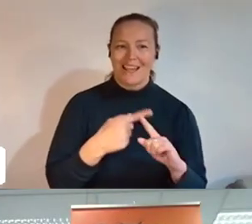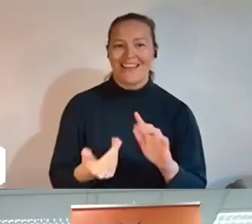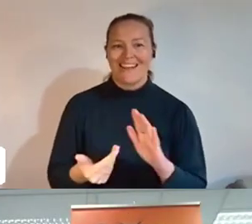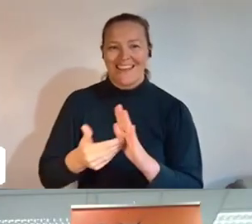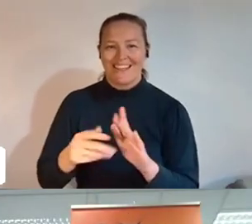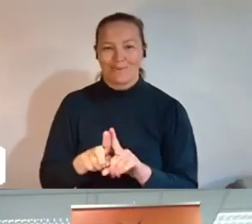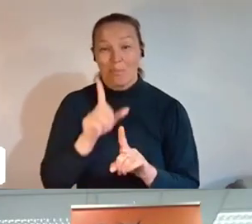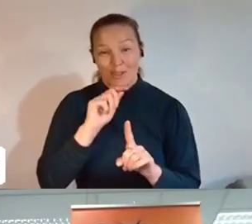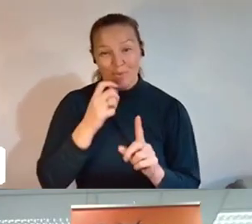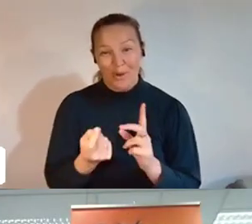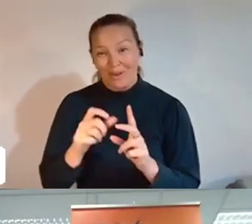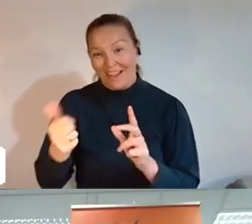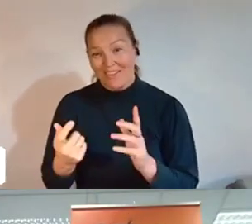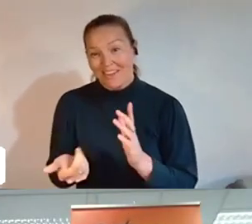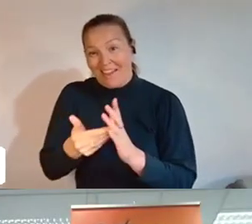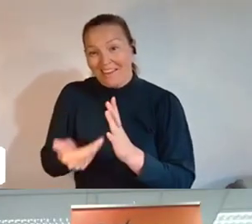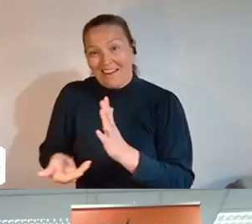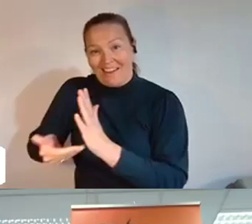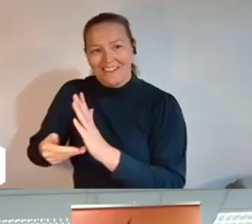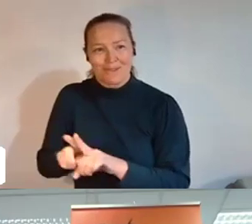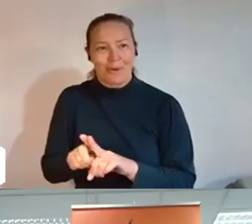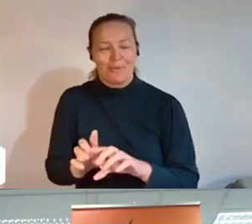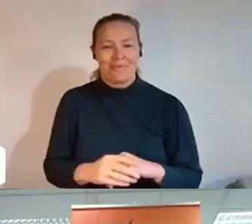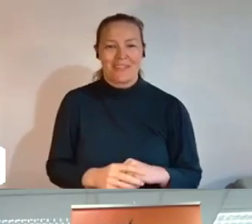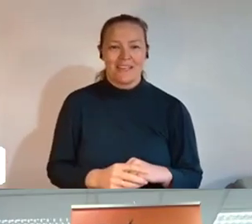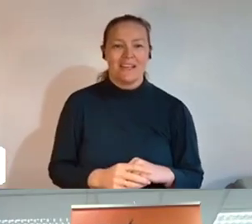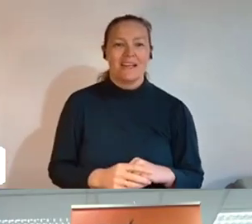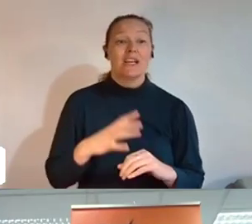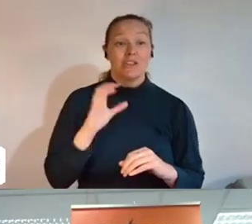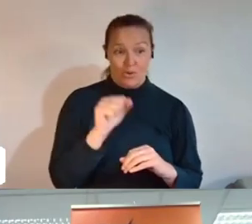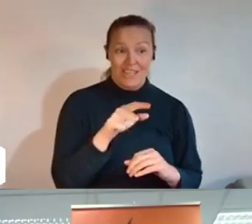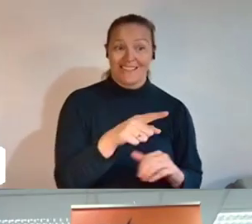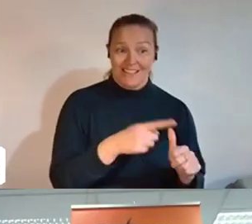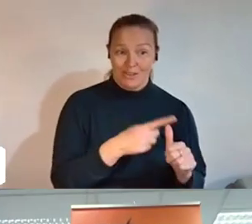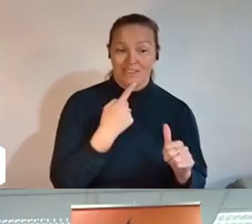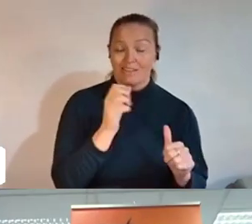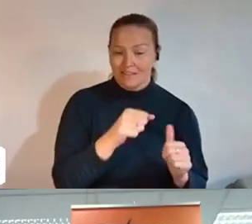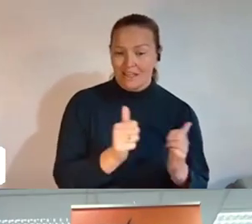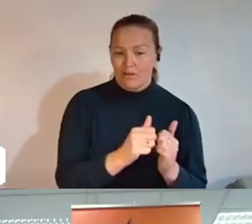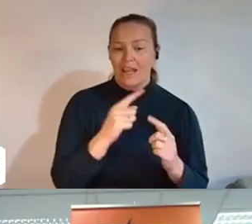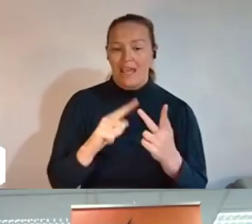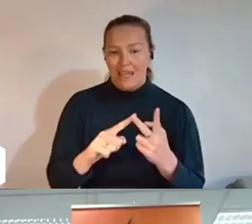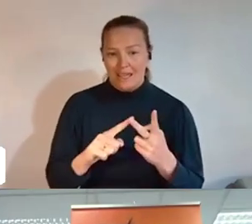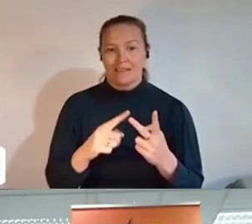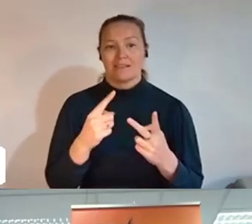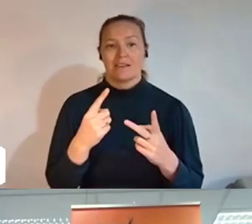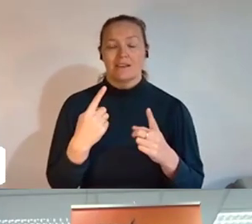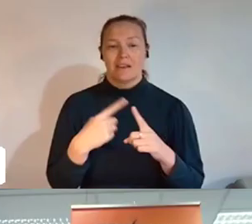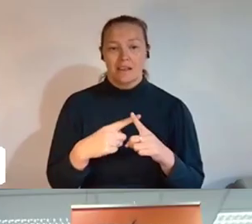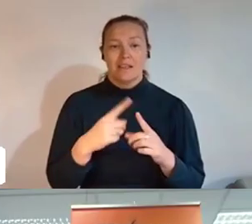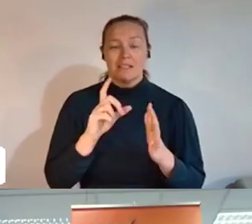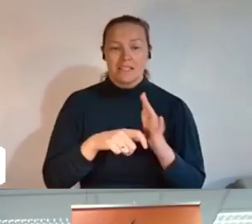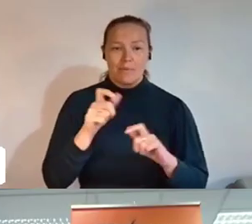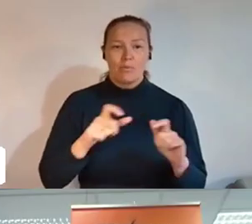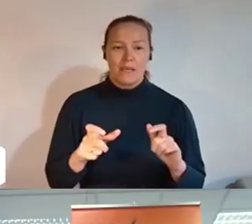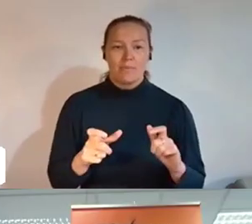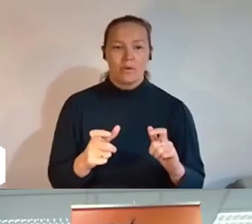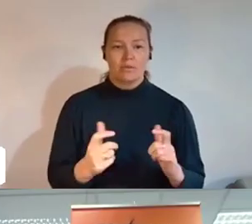panel I suspect. Yes, that, and disabled people are undertaking leadership and governance roles